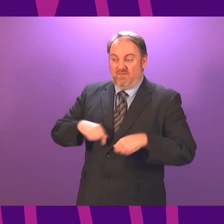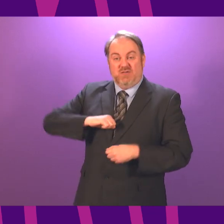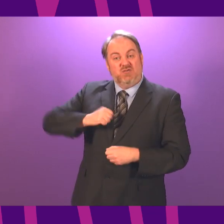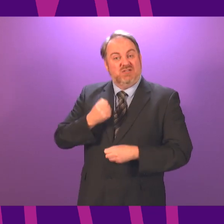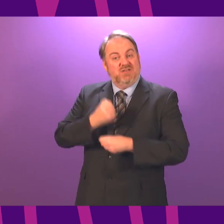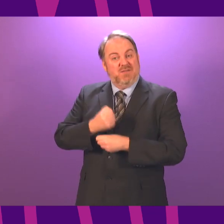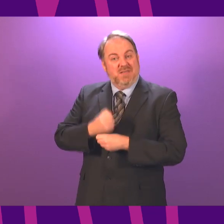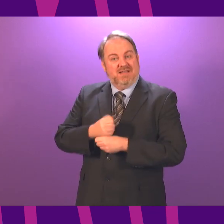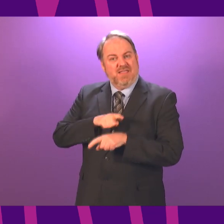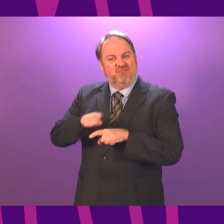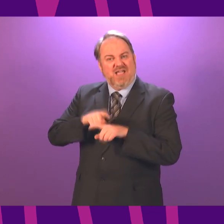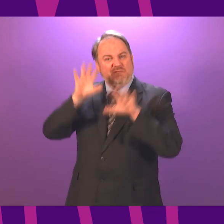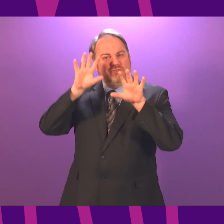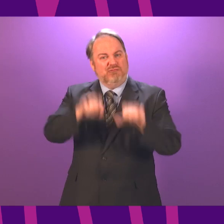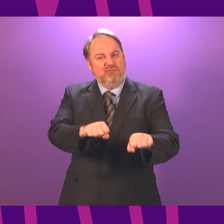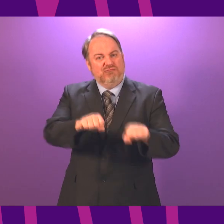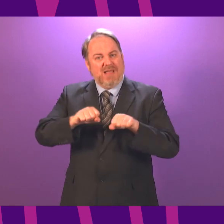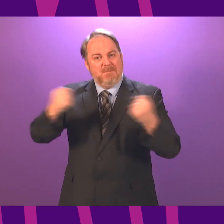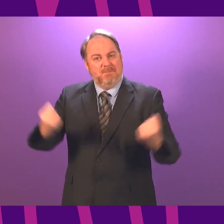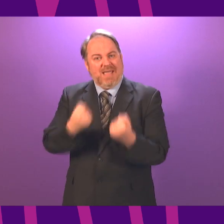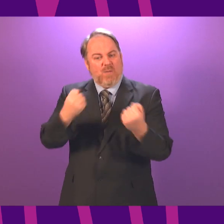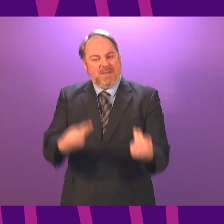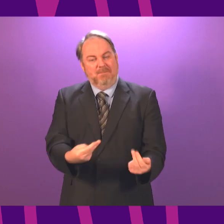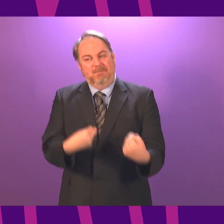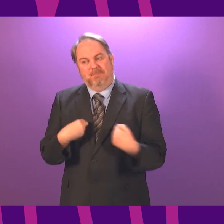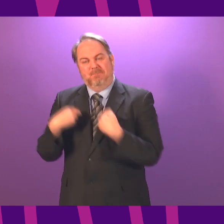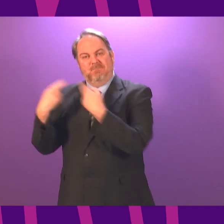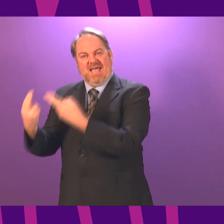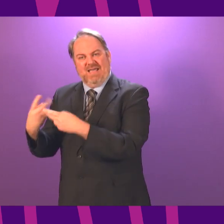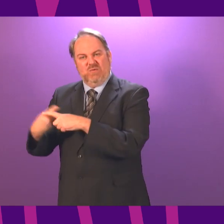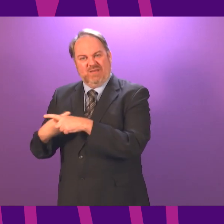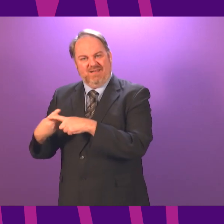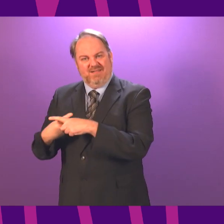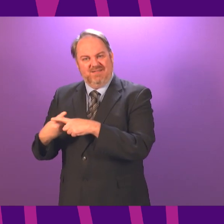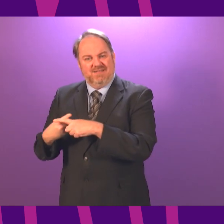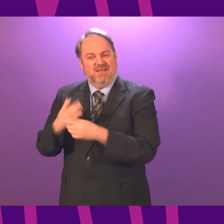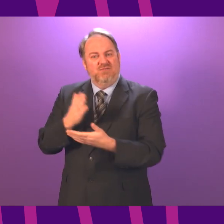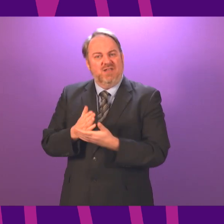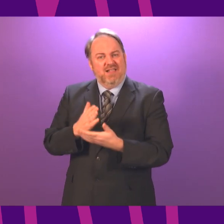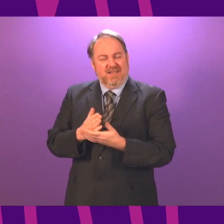to grab powers and resources from this Parliament. Whatever the differences in this chamber, I had